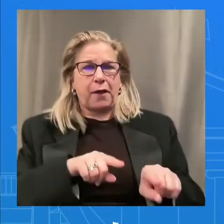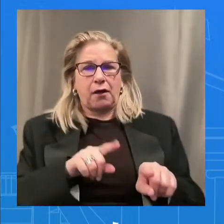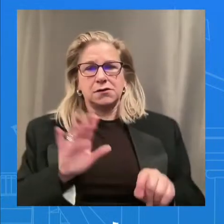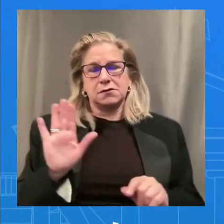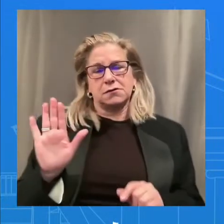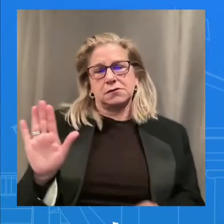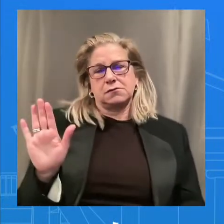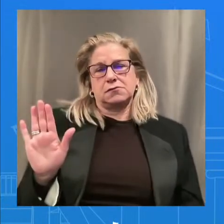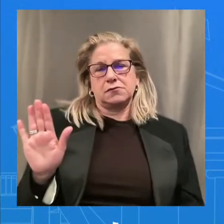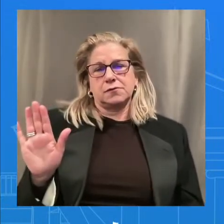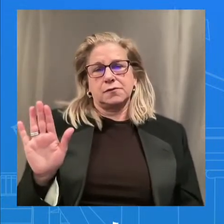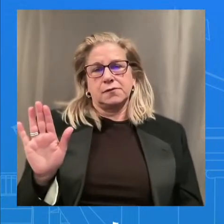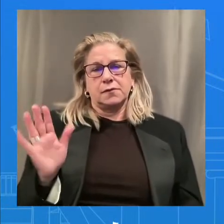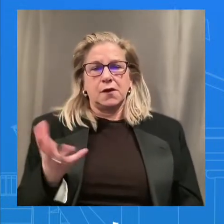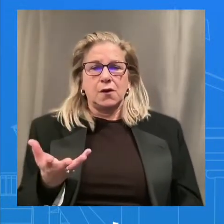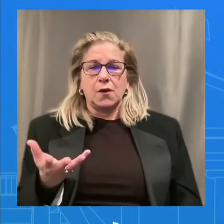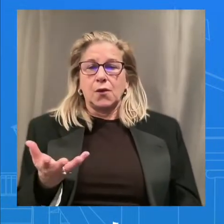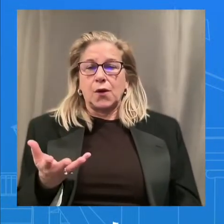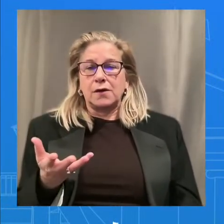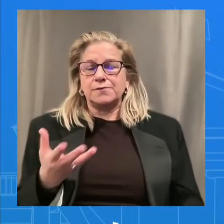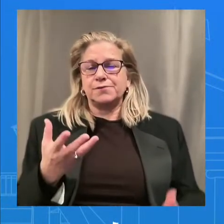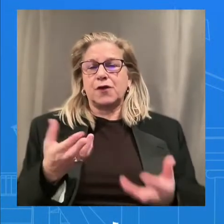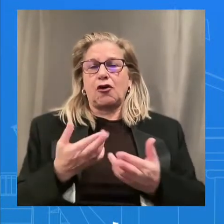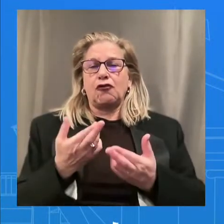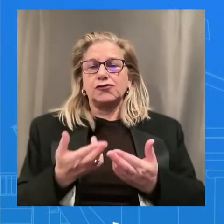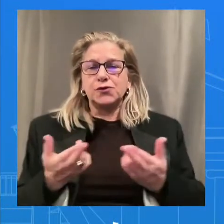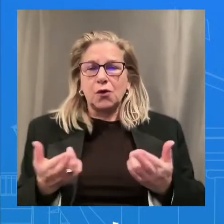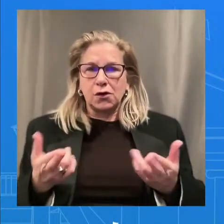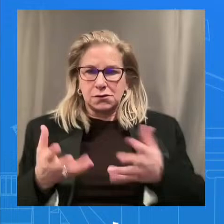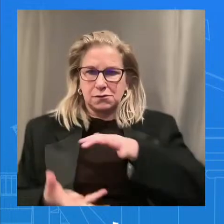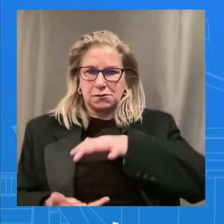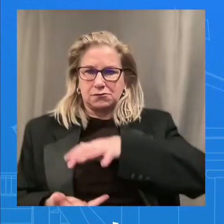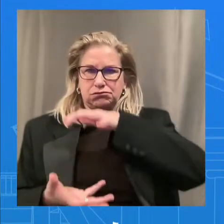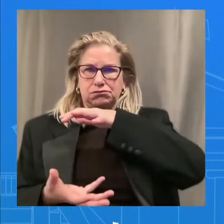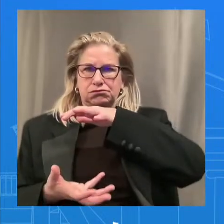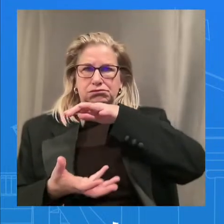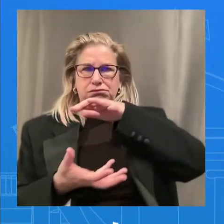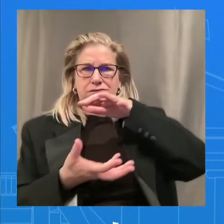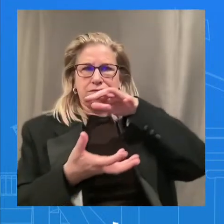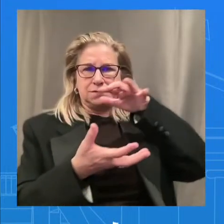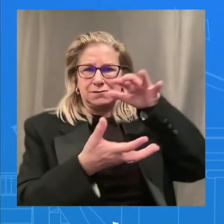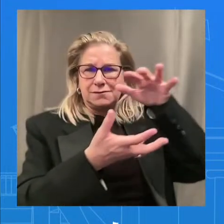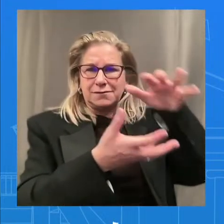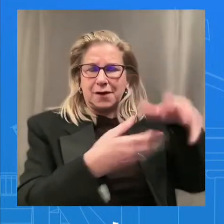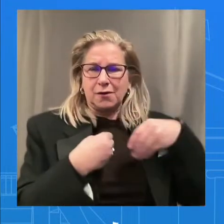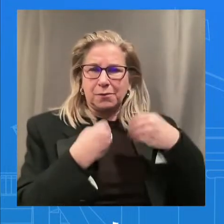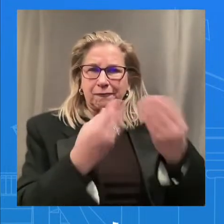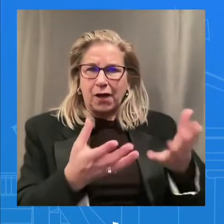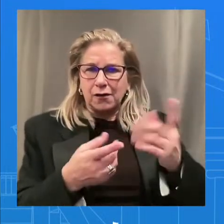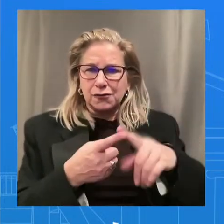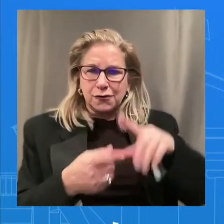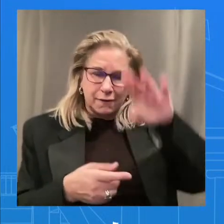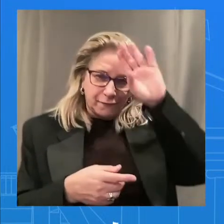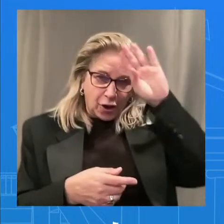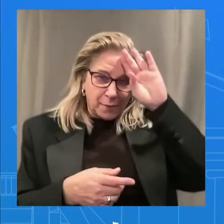available to firefighters, to first responders. And so, we will -- we will -- our commitment right now is to --